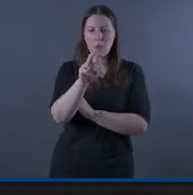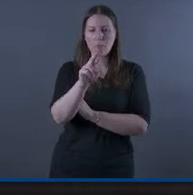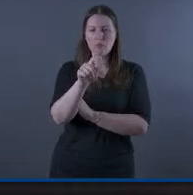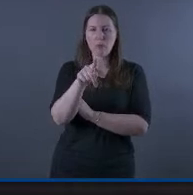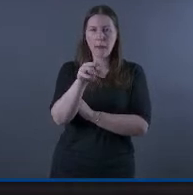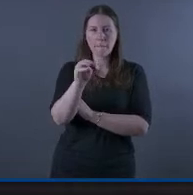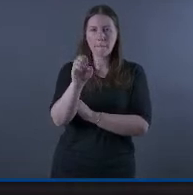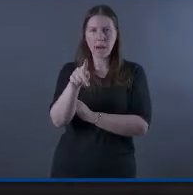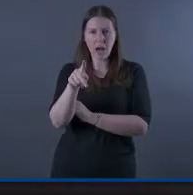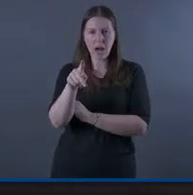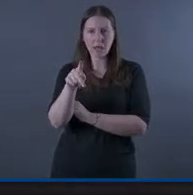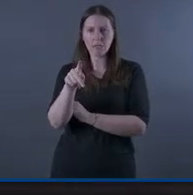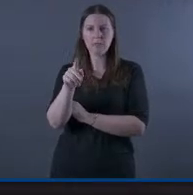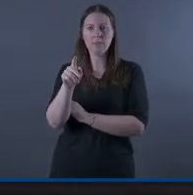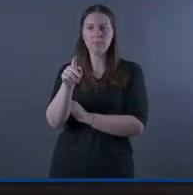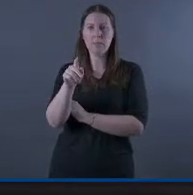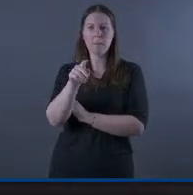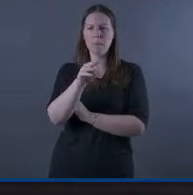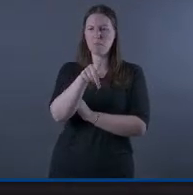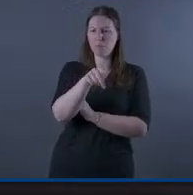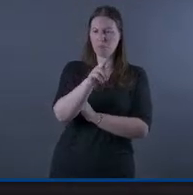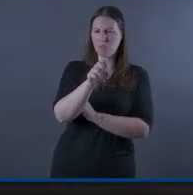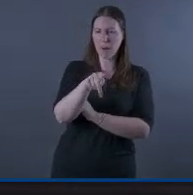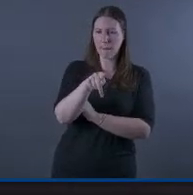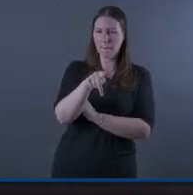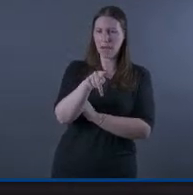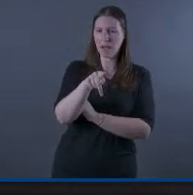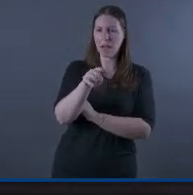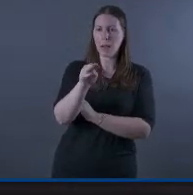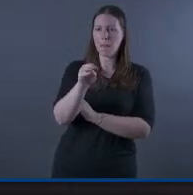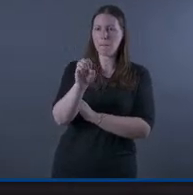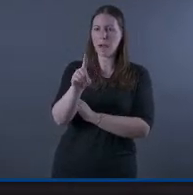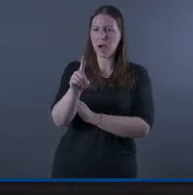you can call 360-778-6075